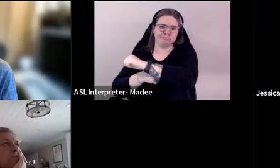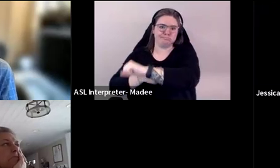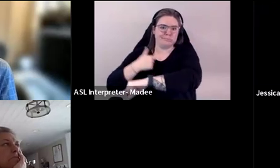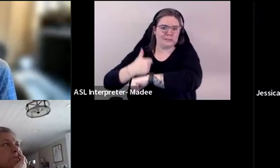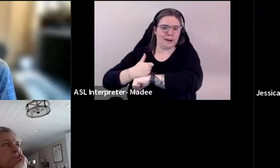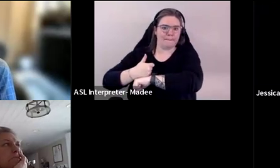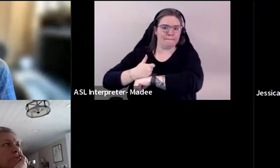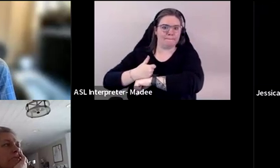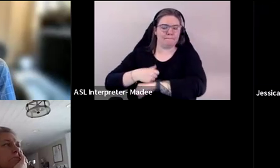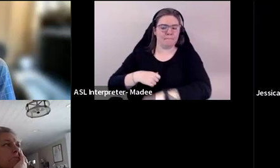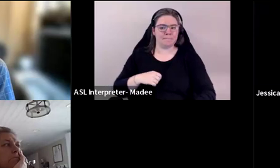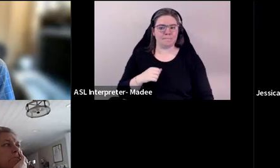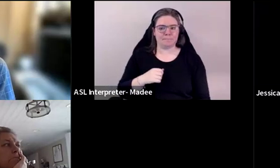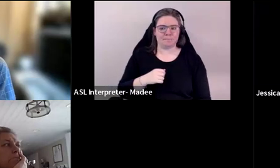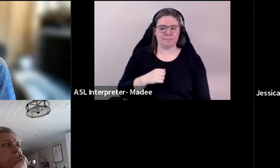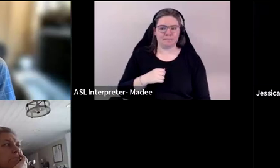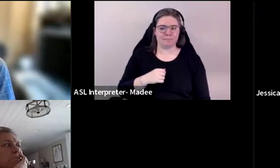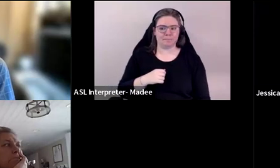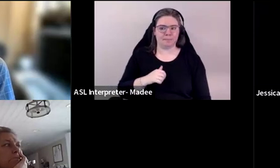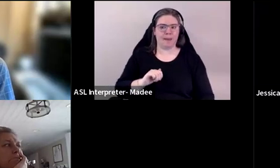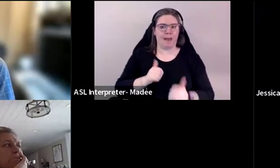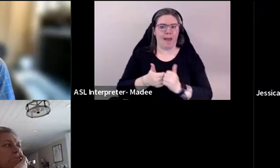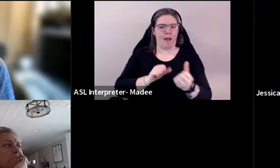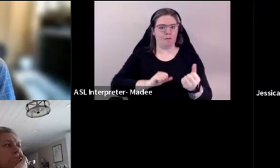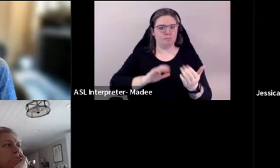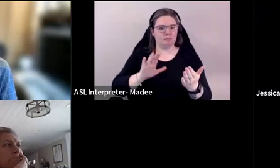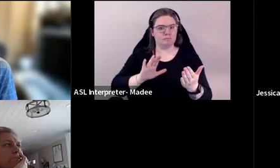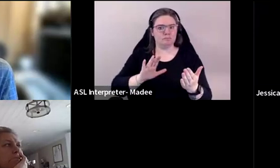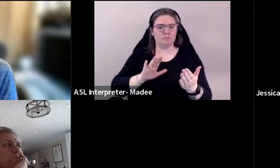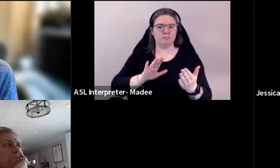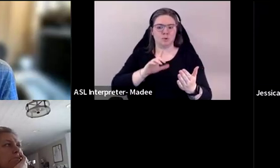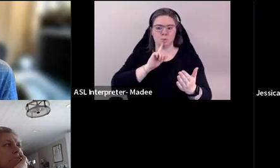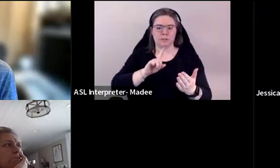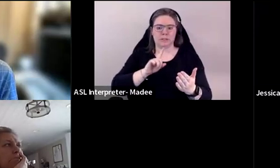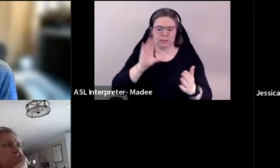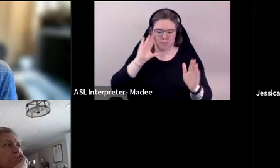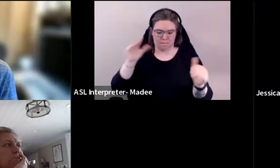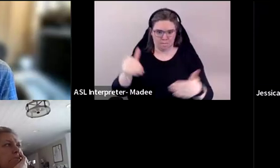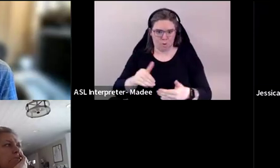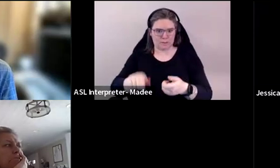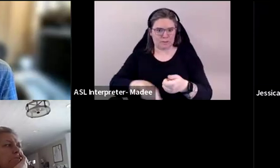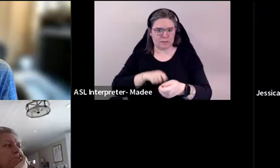Don Dew: forms of how you're going to be doing it. It's it has to really be concentrated on how you're going to be working with that advocacy.